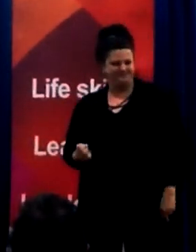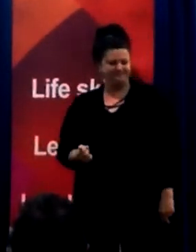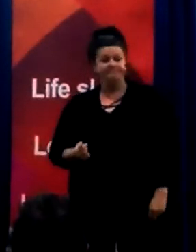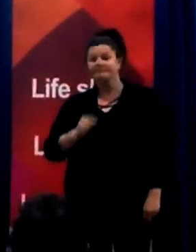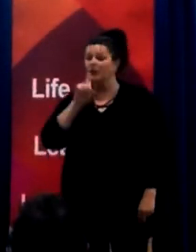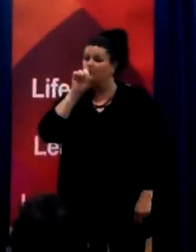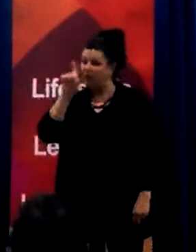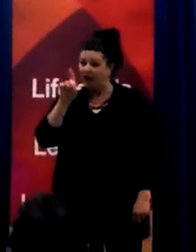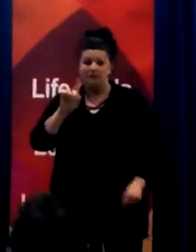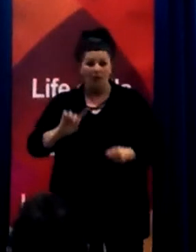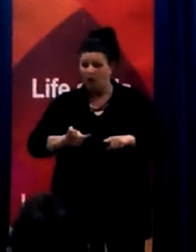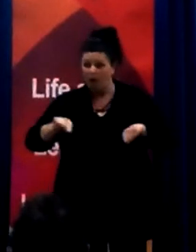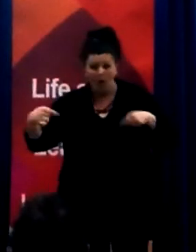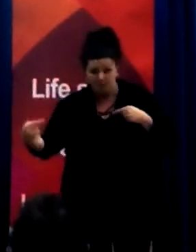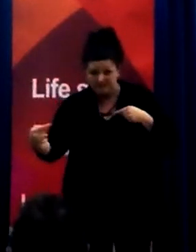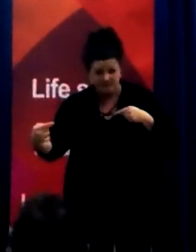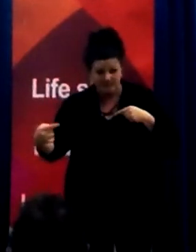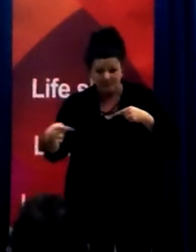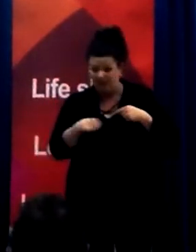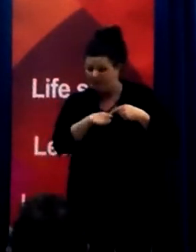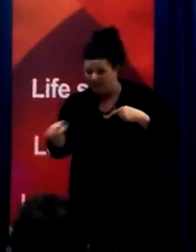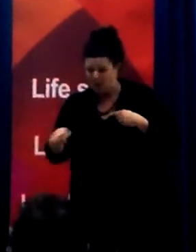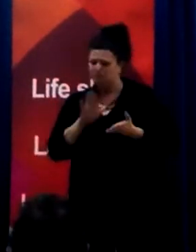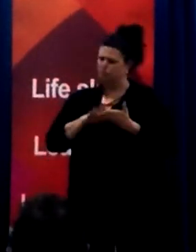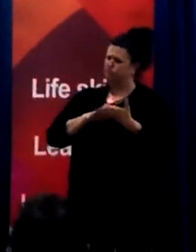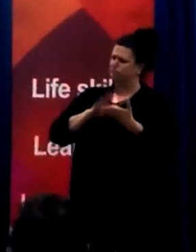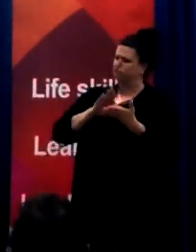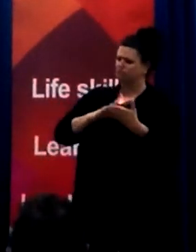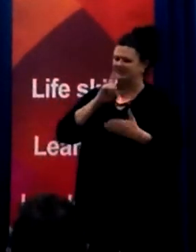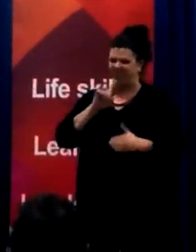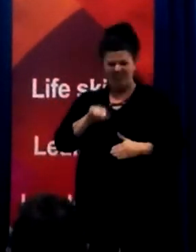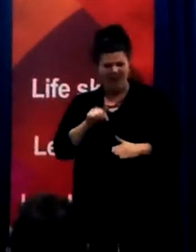But it was the complete opposite. People started complimenting me on how cool it was by saying,